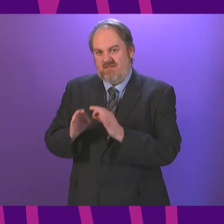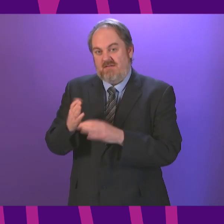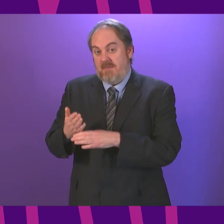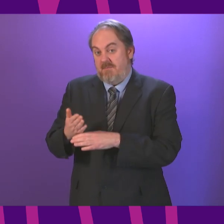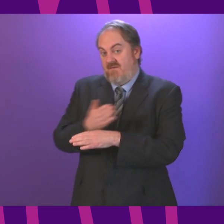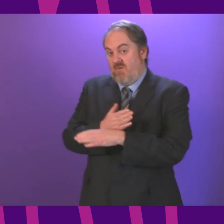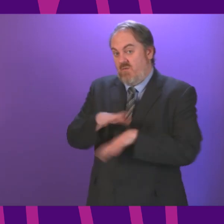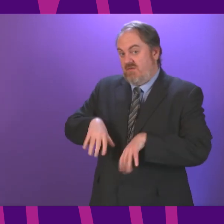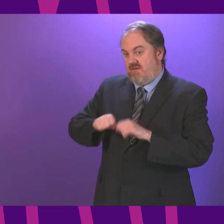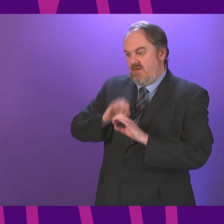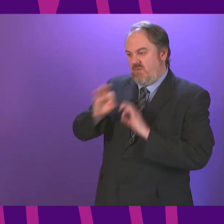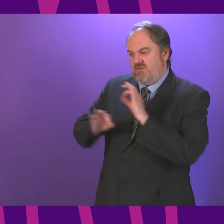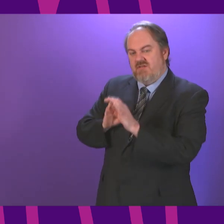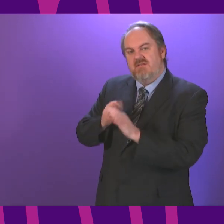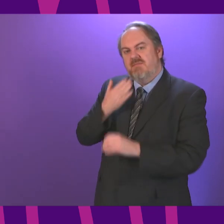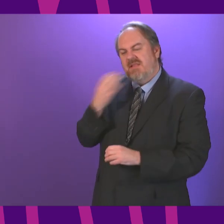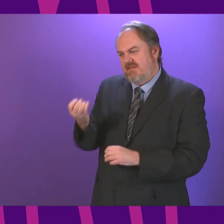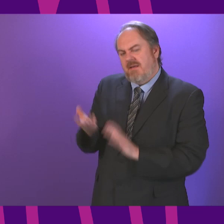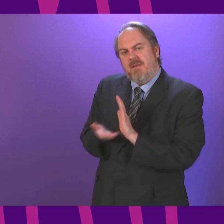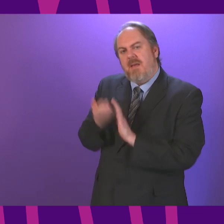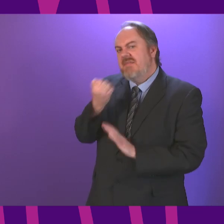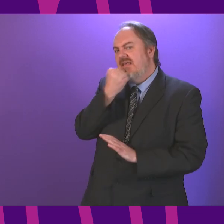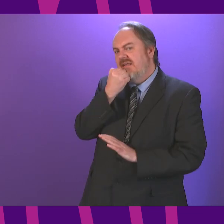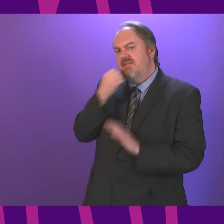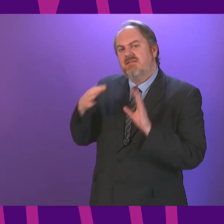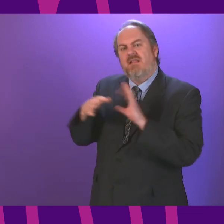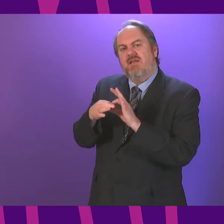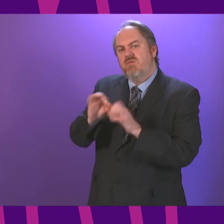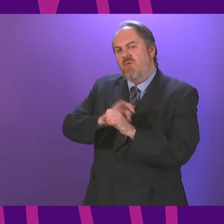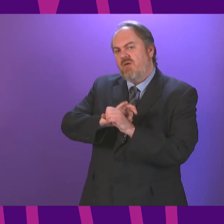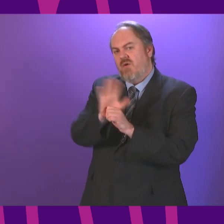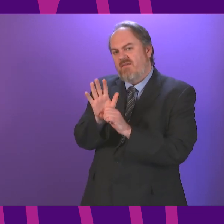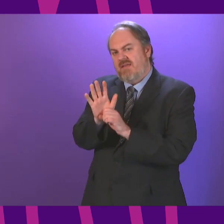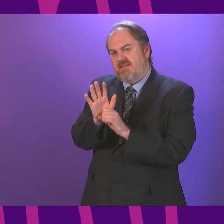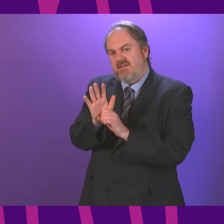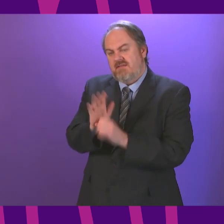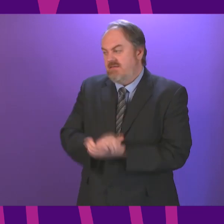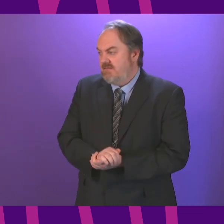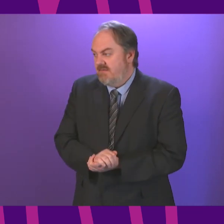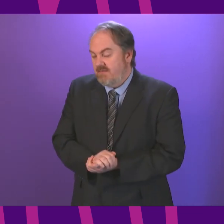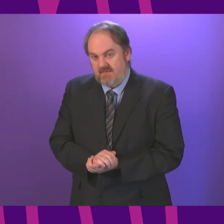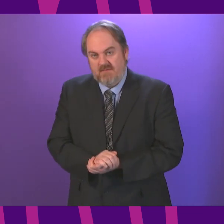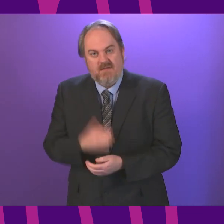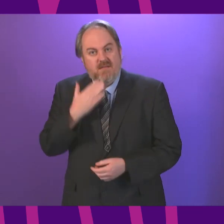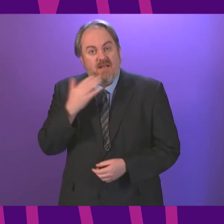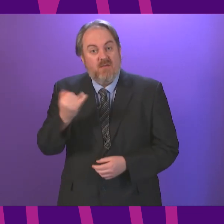the First Minister to update the Parliament on the latest situation with the Covid pandemic. The First Minister (Nicola Sturgeon): For the final time in this